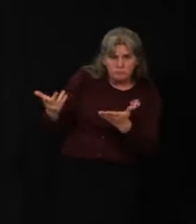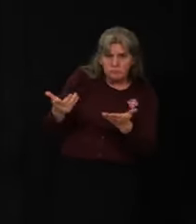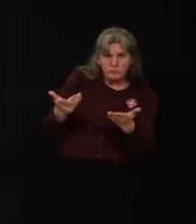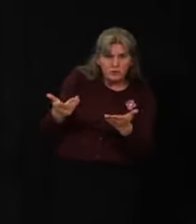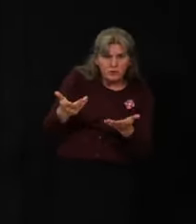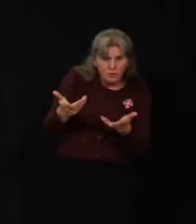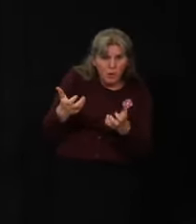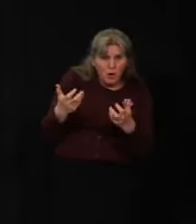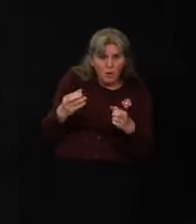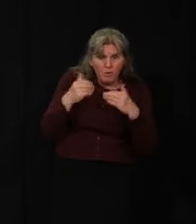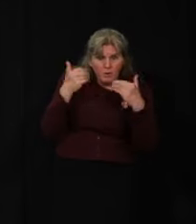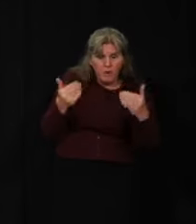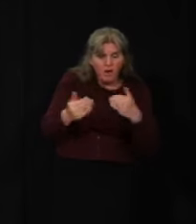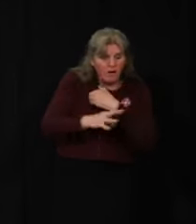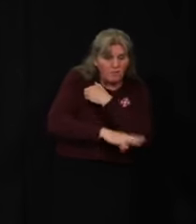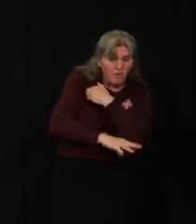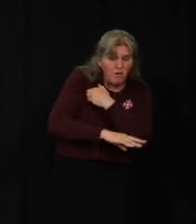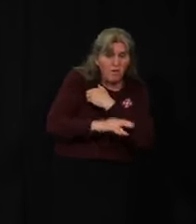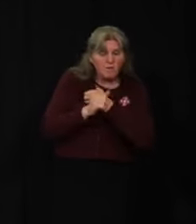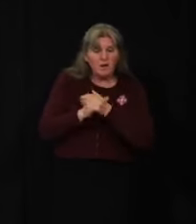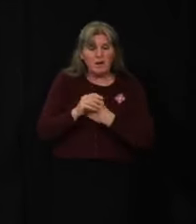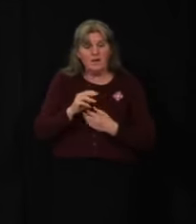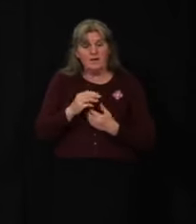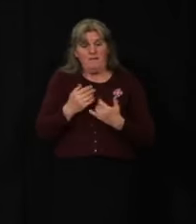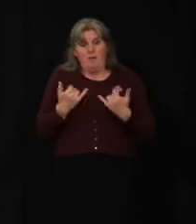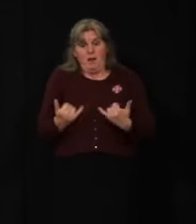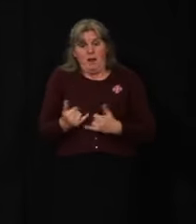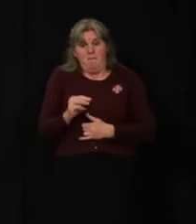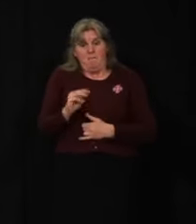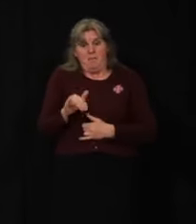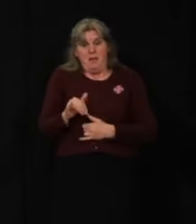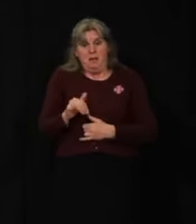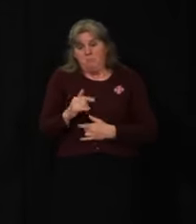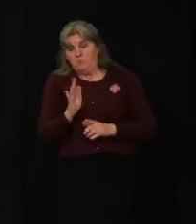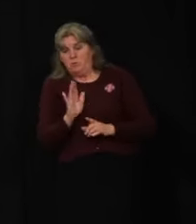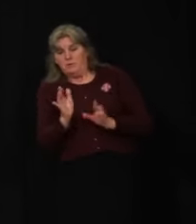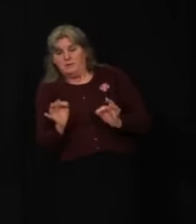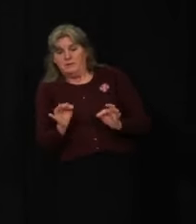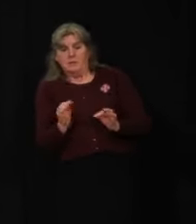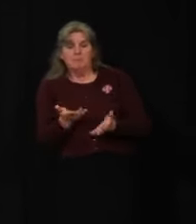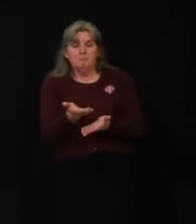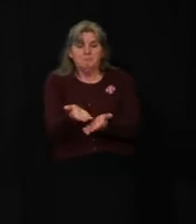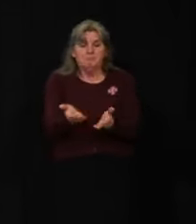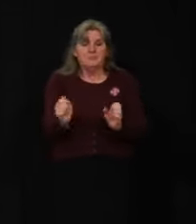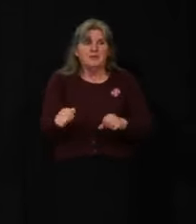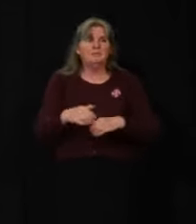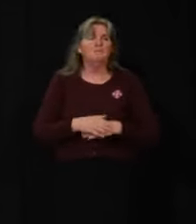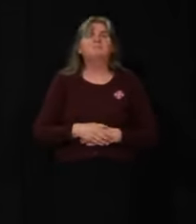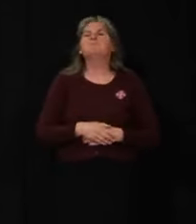have their plans submitted to workers comp without having to